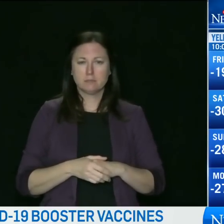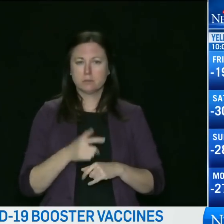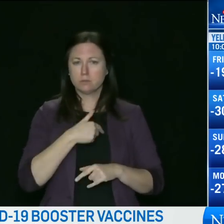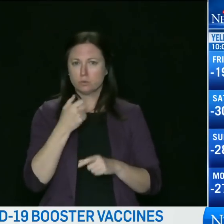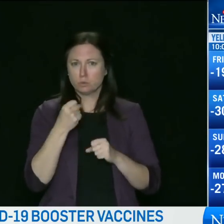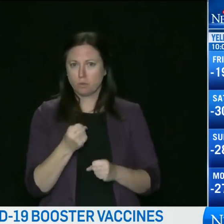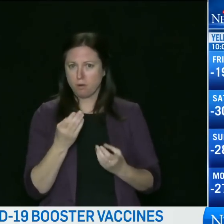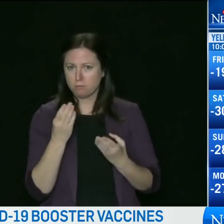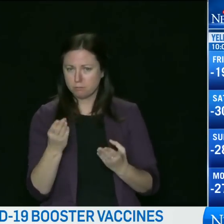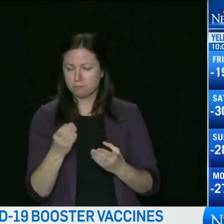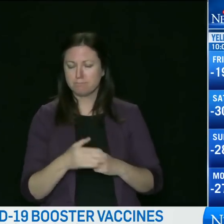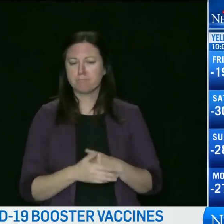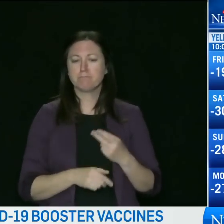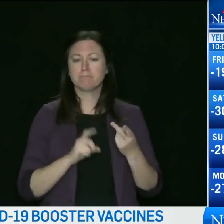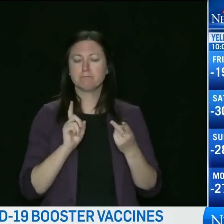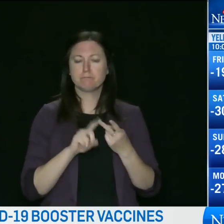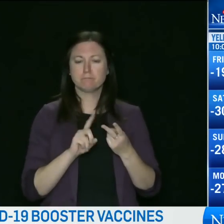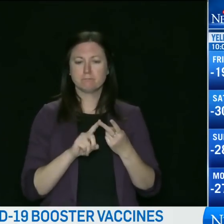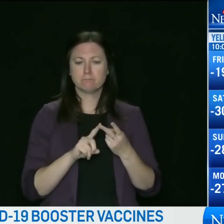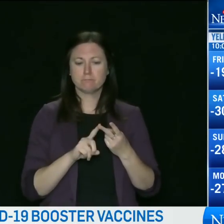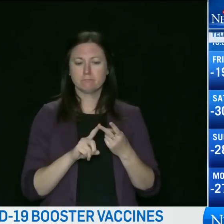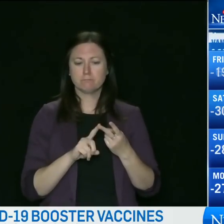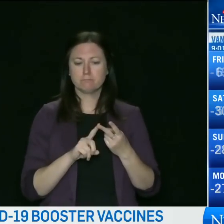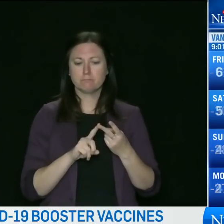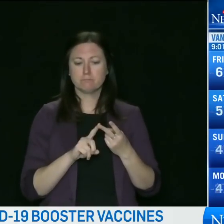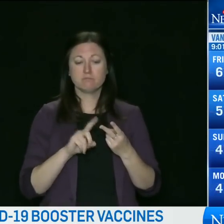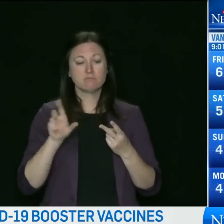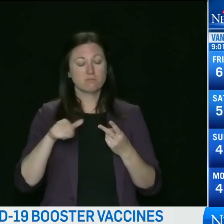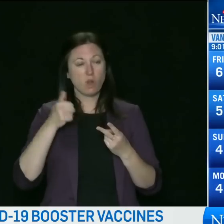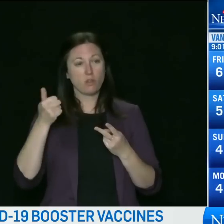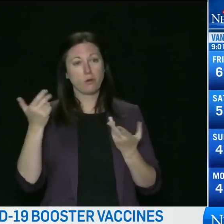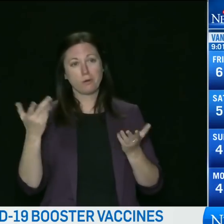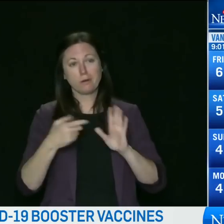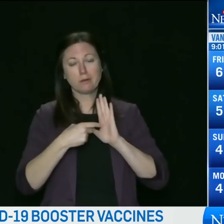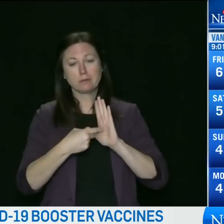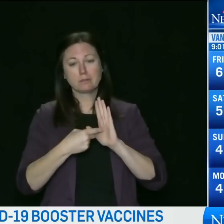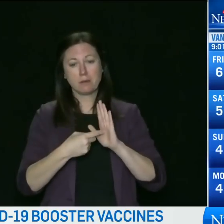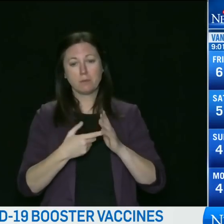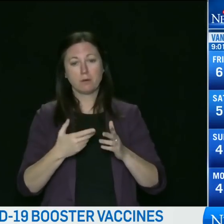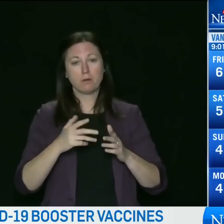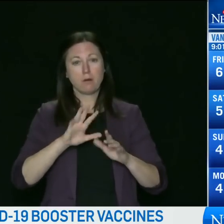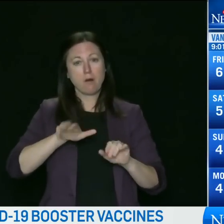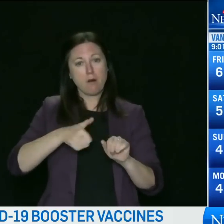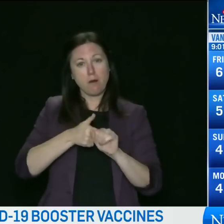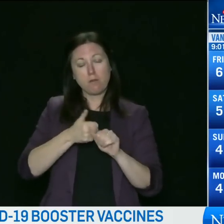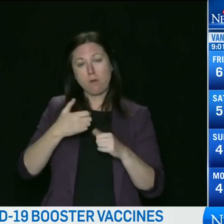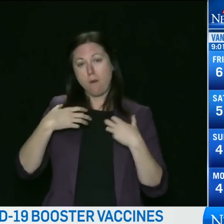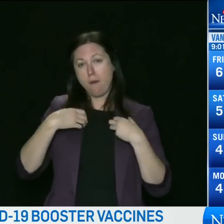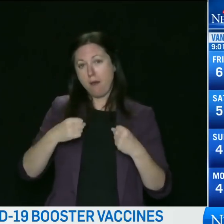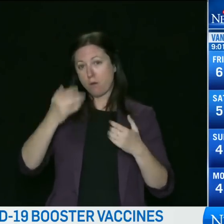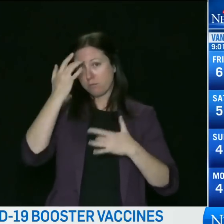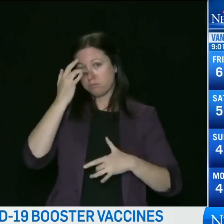AND SCOPED INTO THE GROUP WHERE IT IS STRONGLY RECOMMENDED.